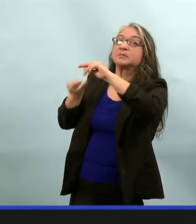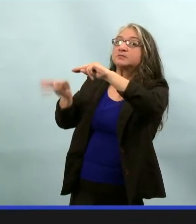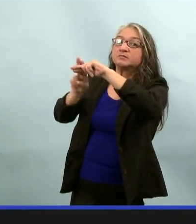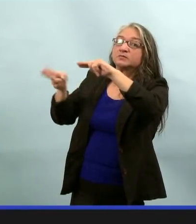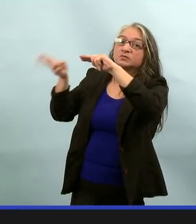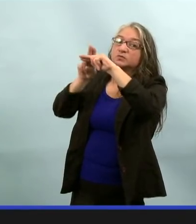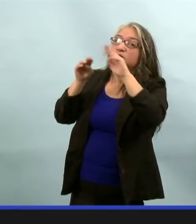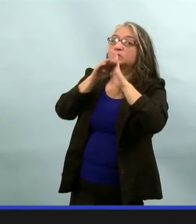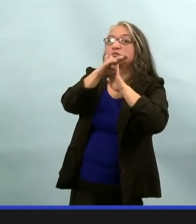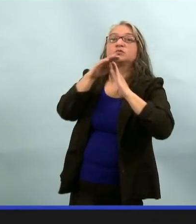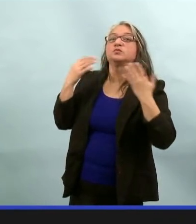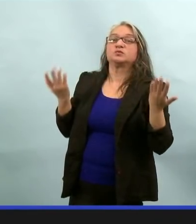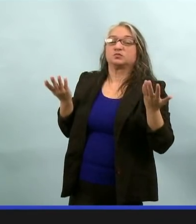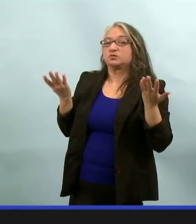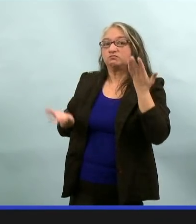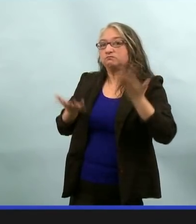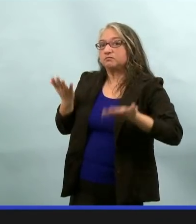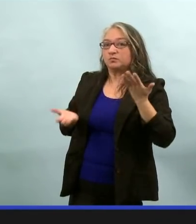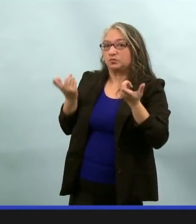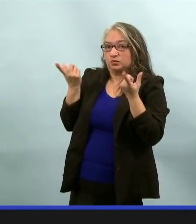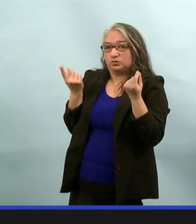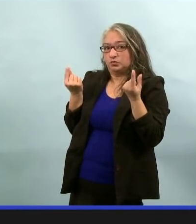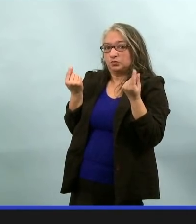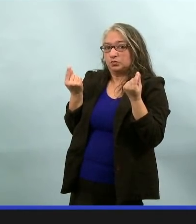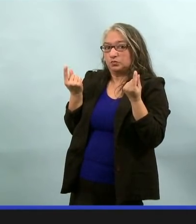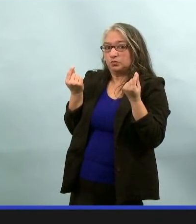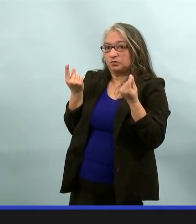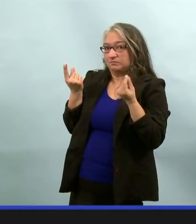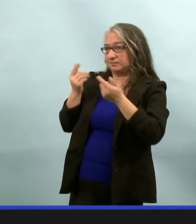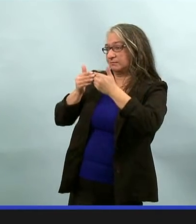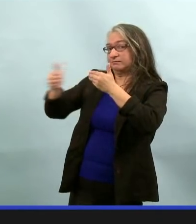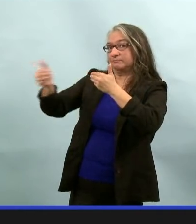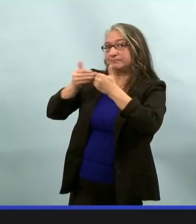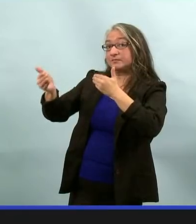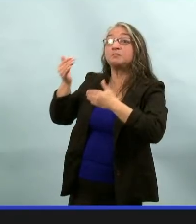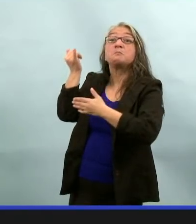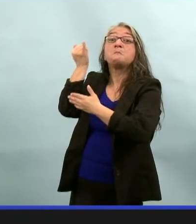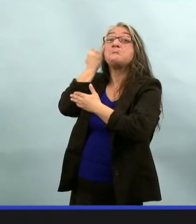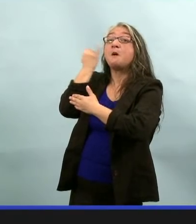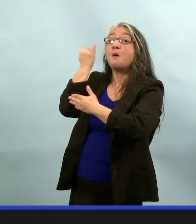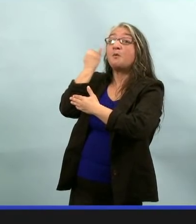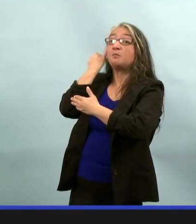plans and how close are we to a point of breaking down really to hitting that brink